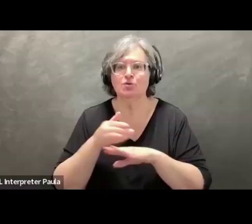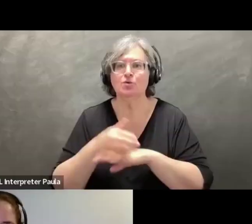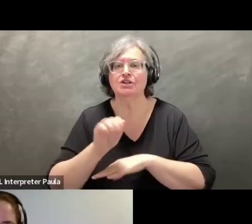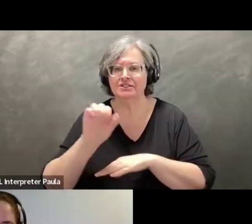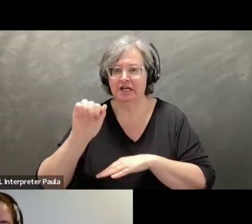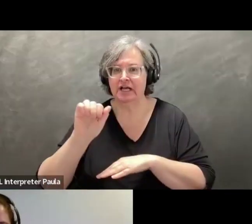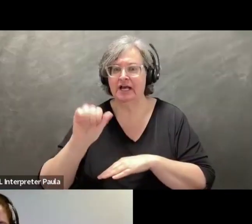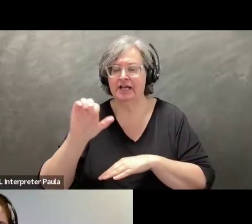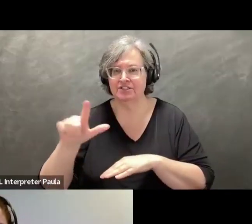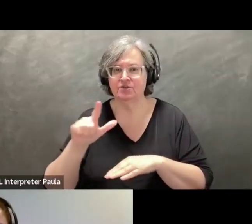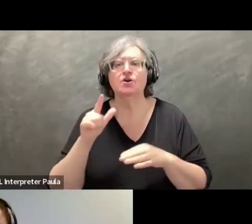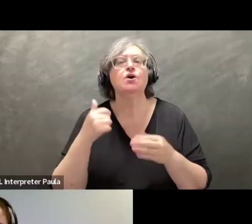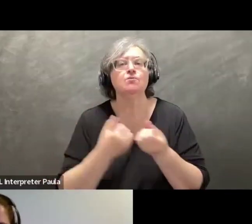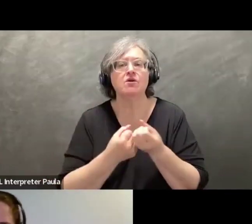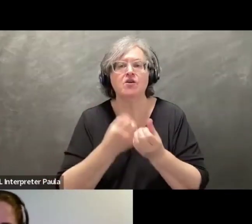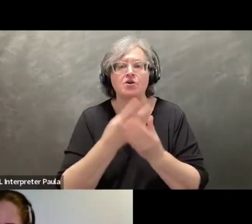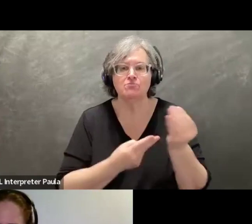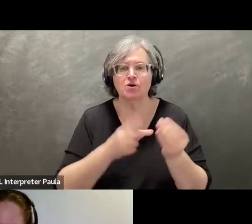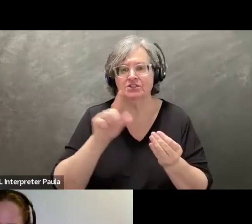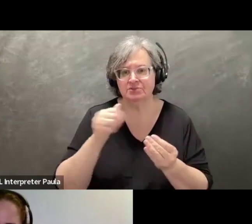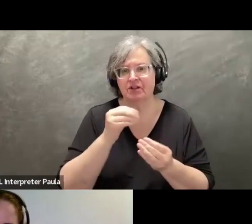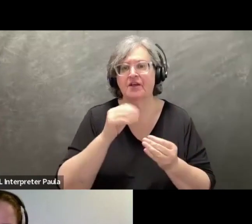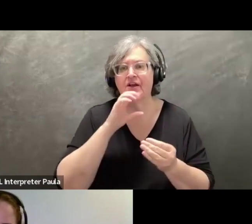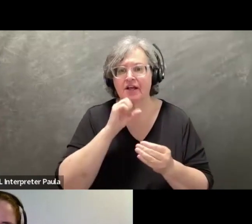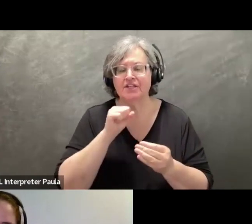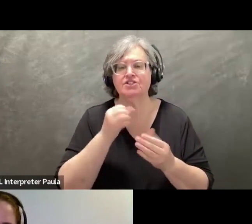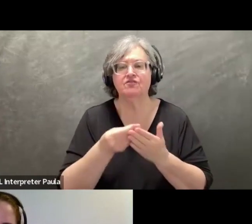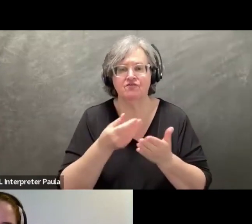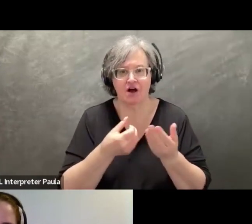disability and aging programs at both the state and local level,